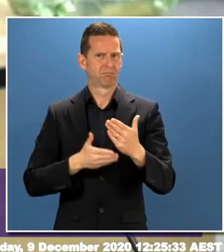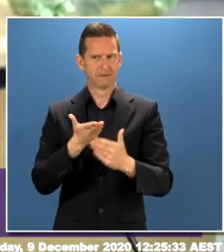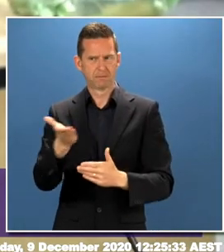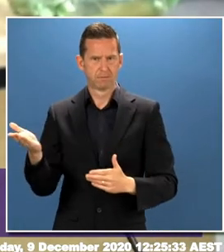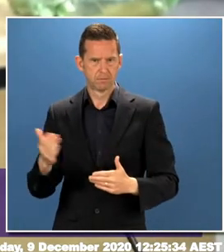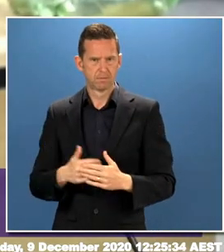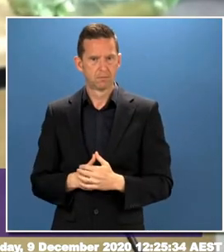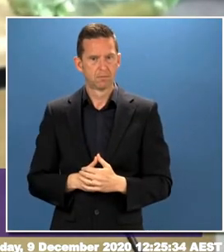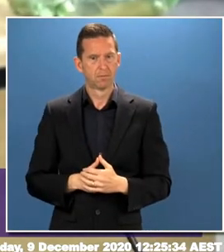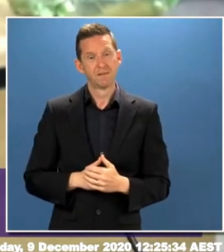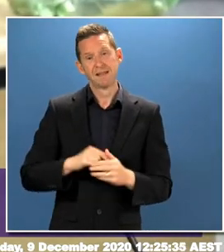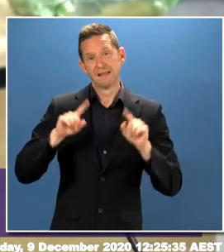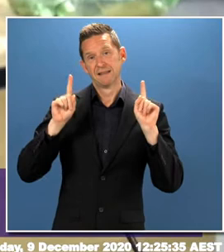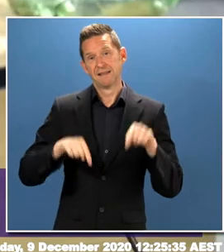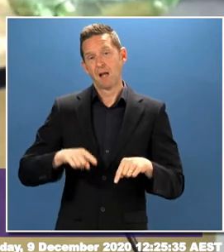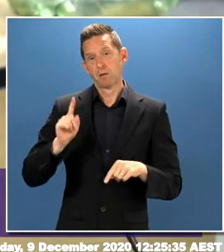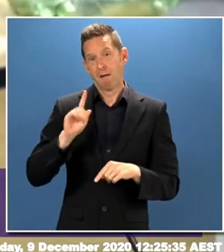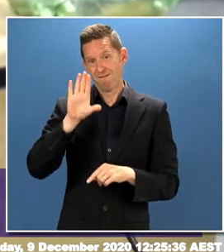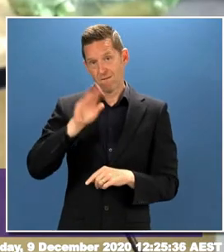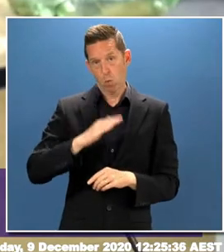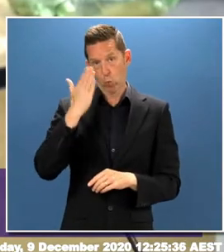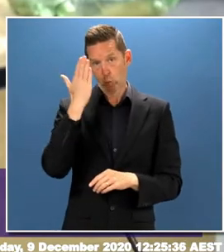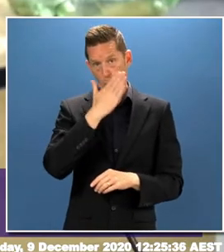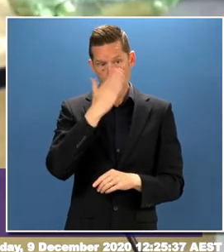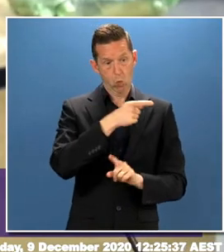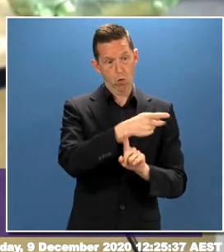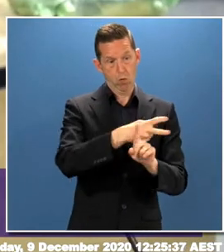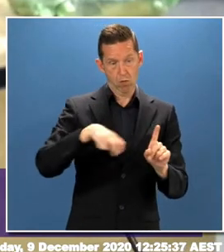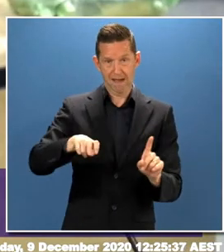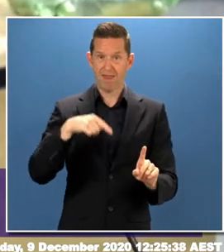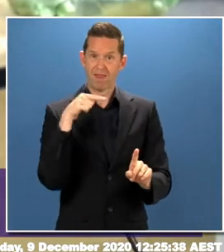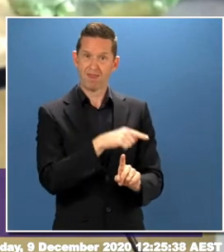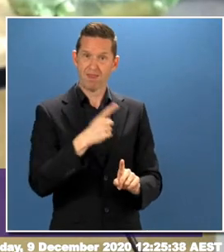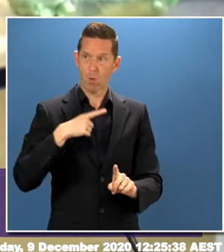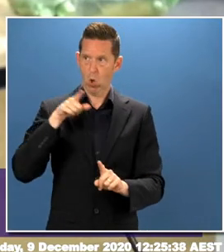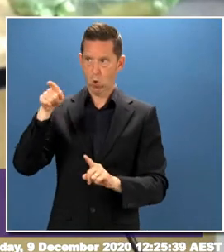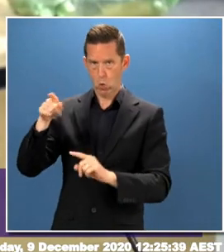that transition from school which was the impetus, as I understand, for setting up Project21.